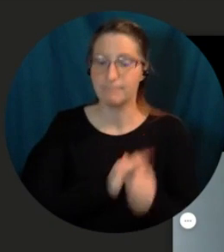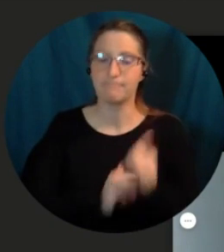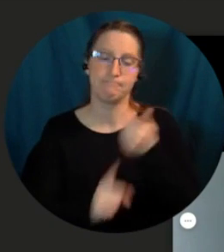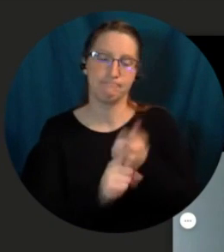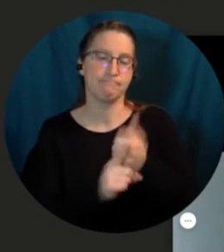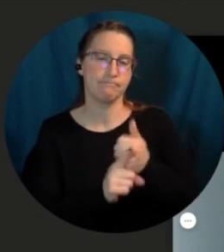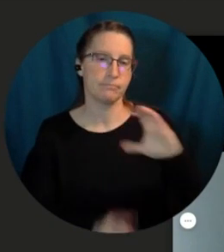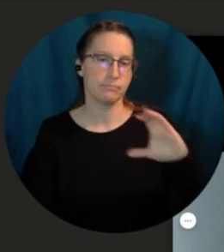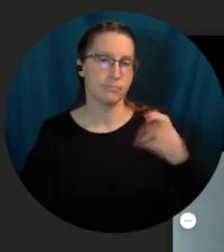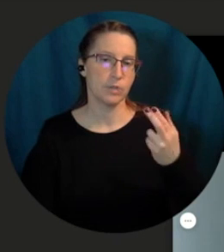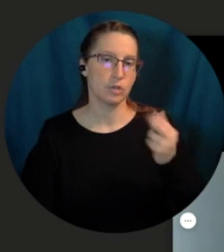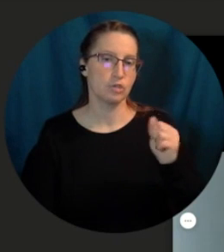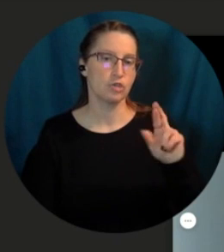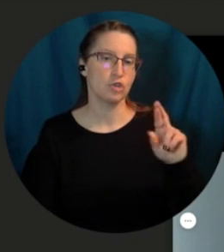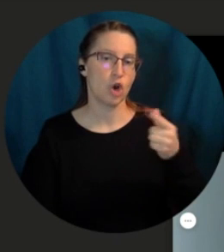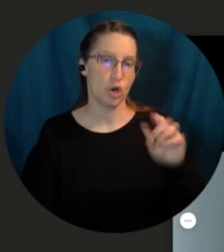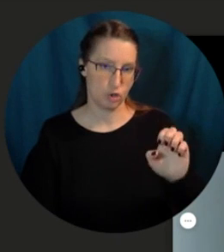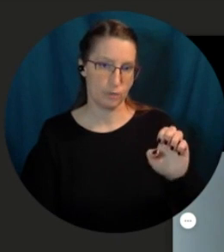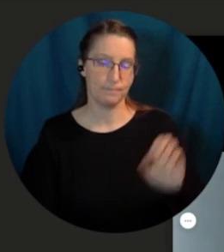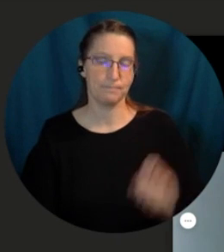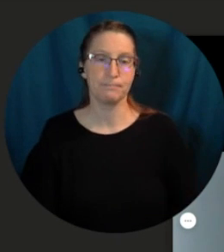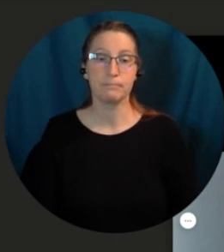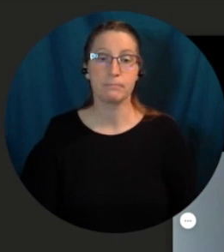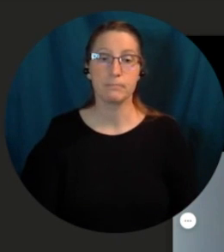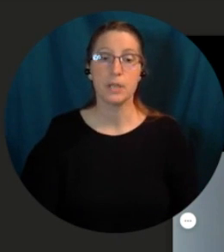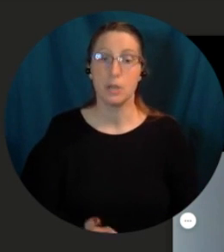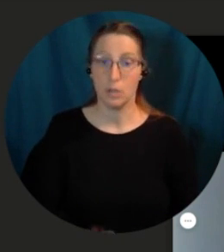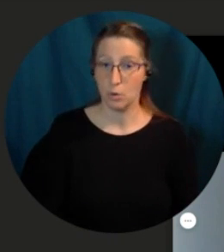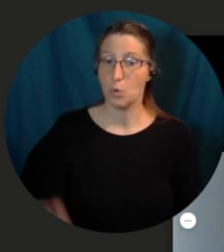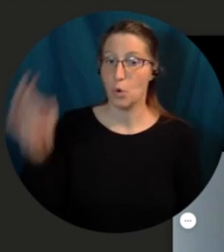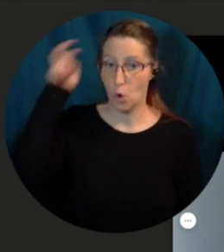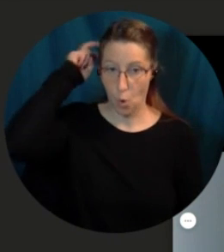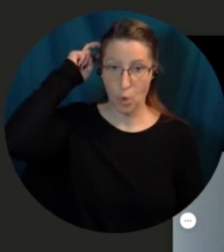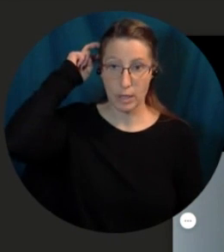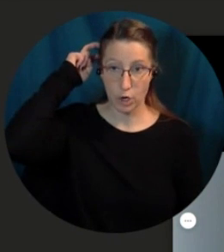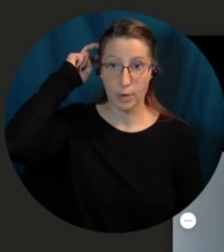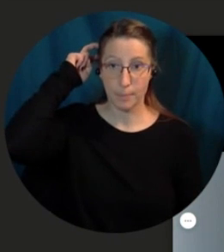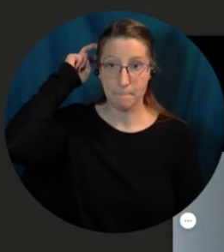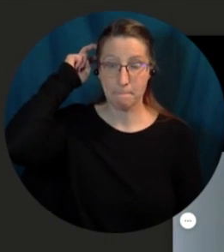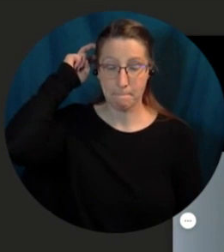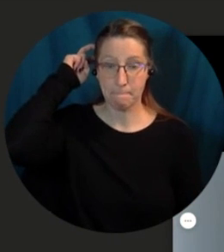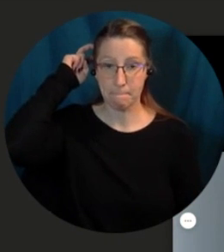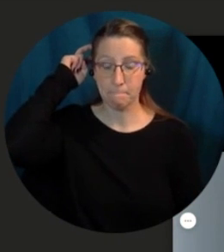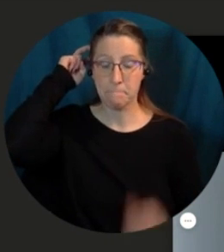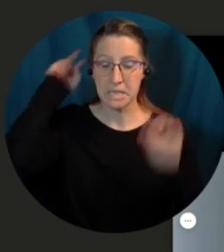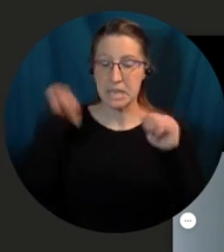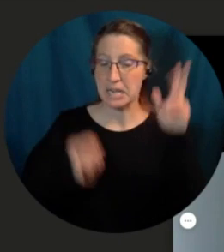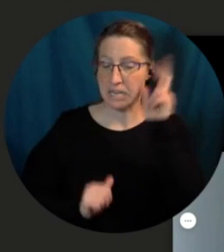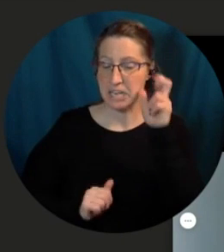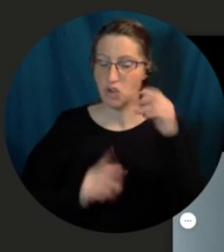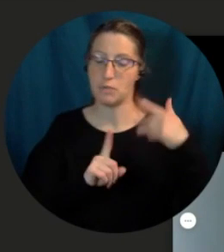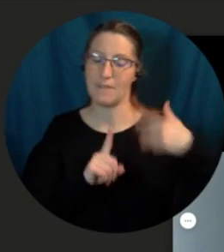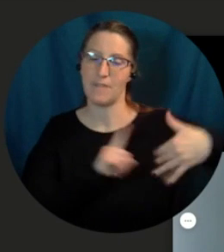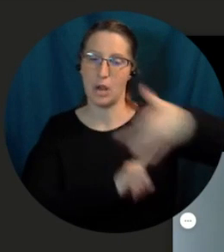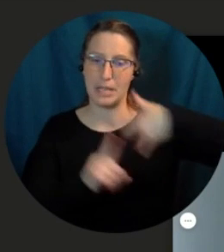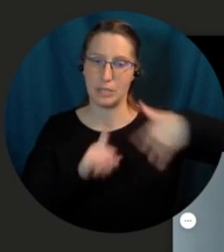He has a cochlear implant in the left ear which allows him access to environmental sounds.